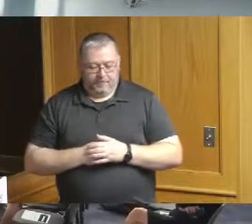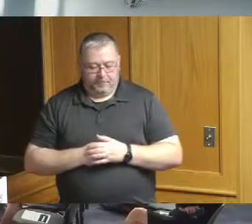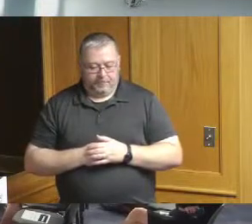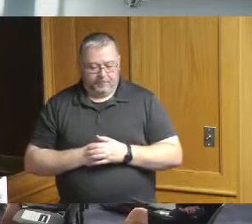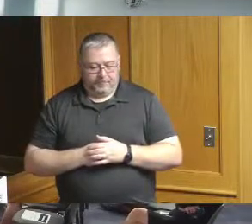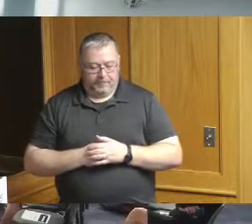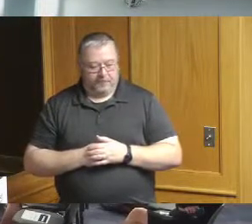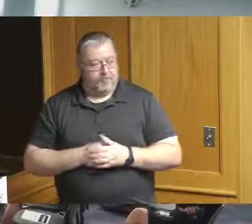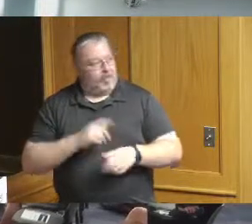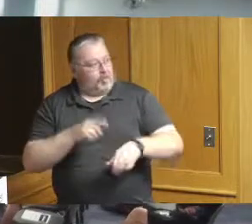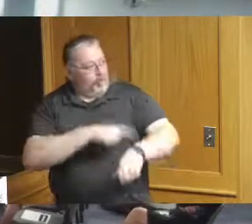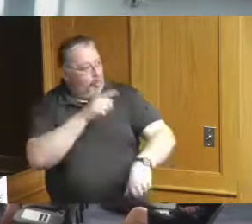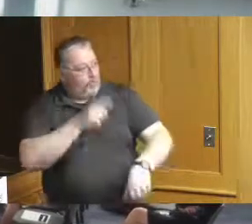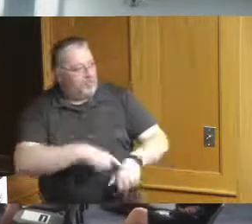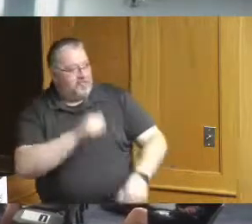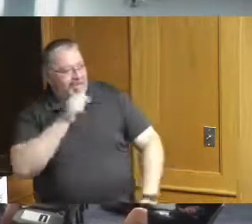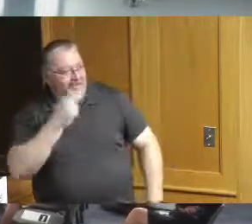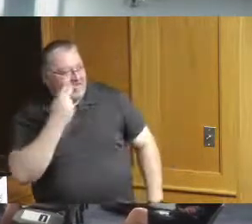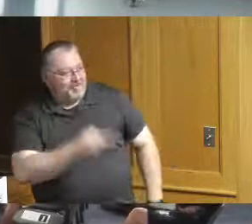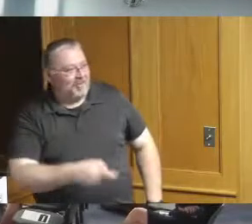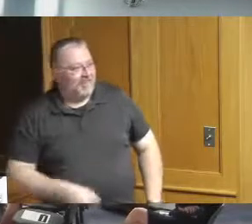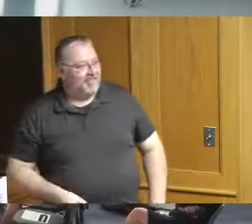long time no see good afternoon good afternoon